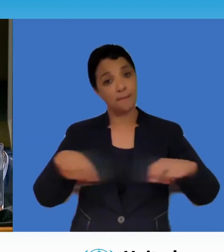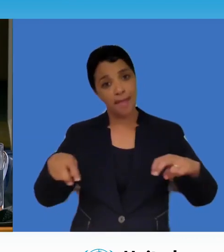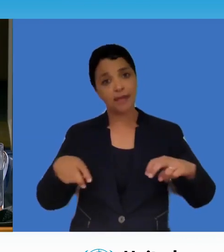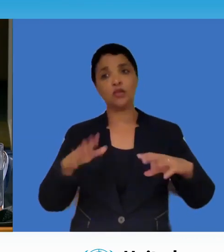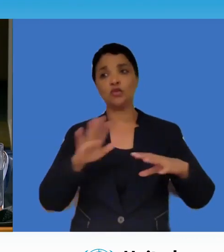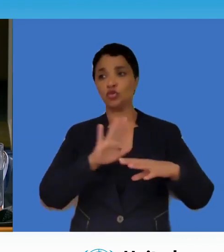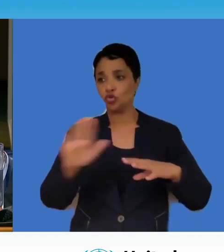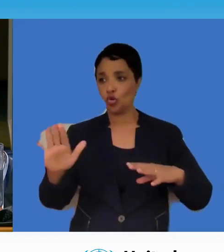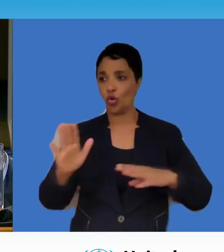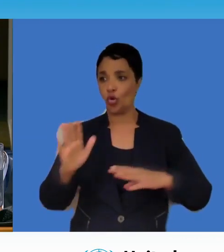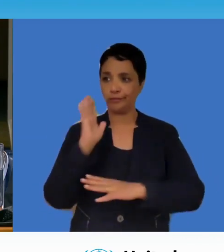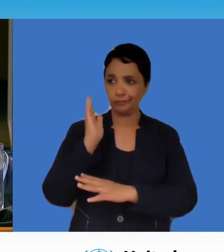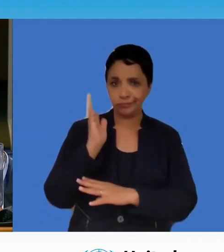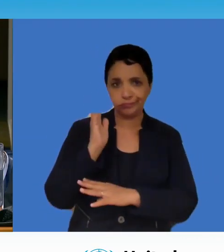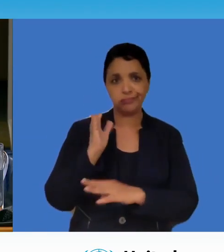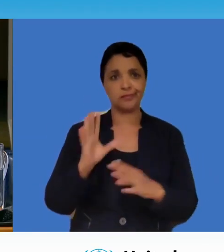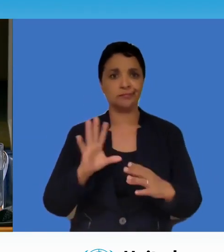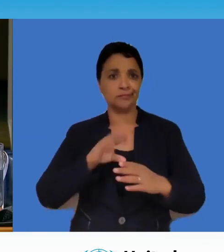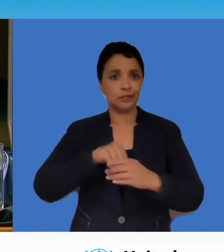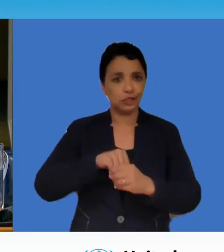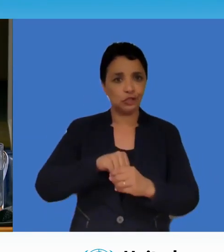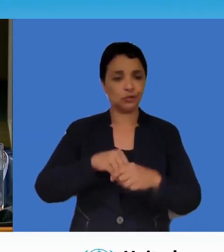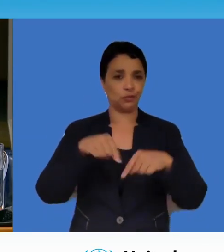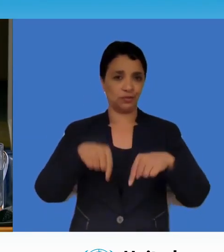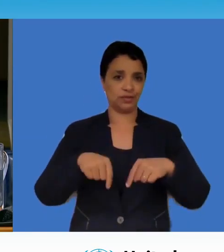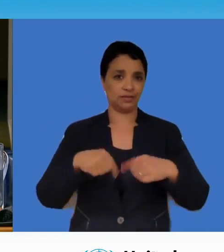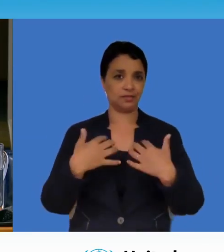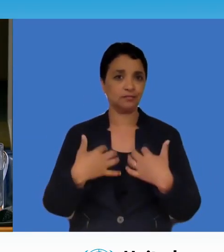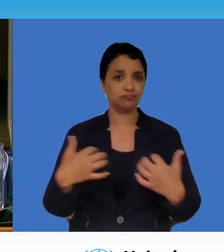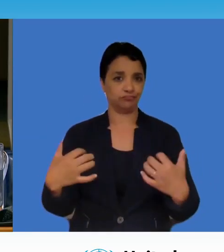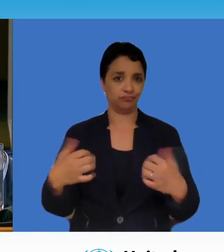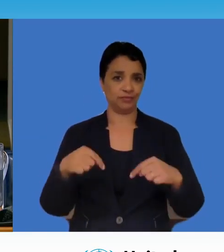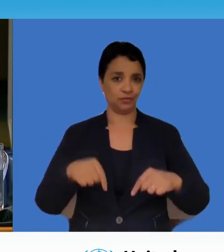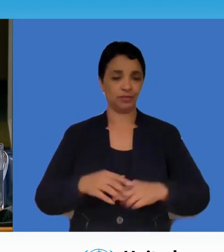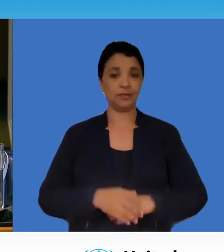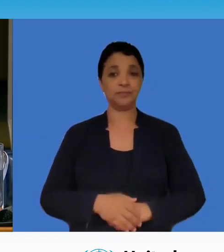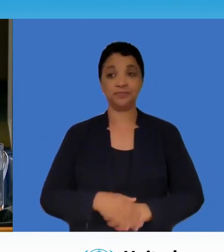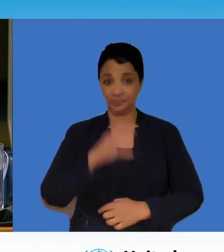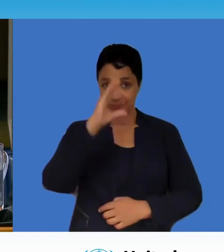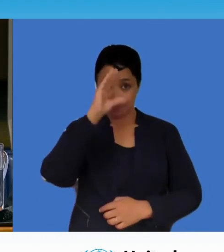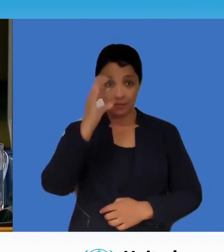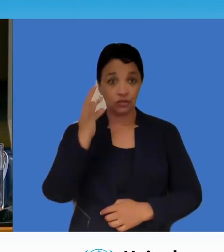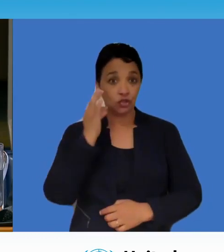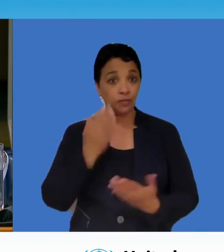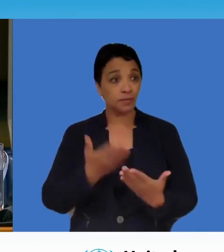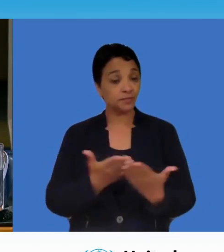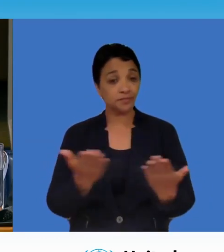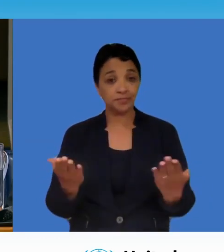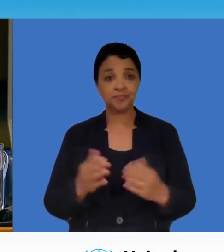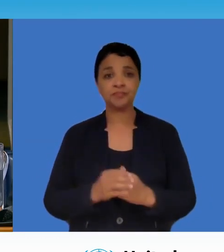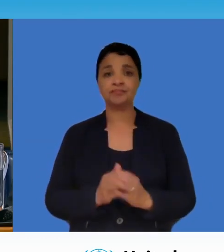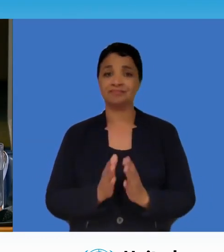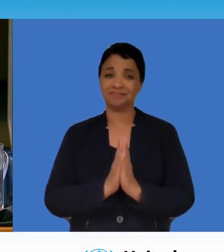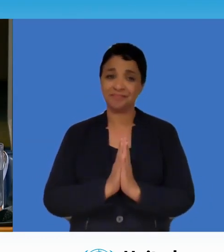thanks to the panel for your contributions and participation today ladies and gentlemen I kindly